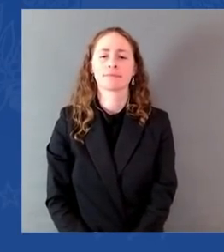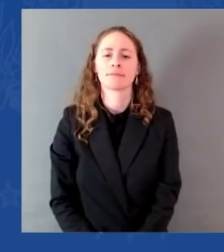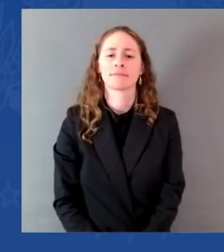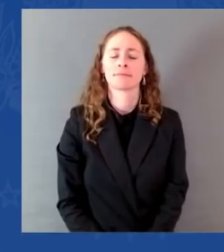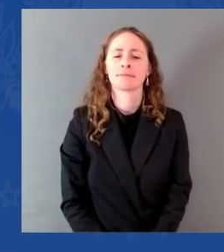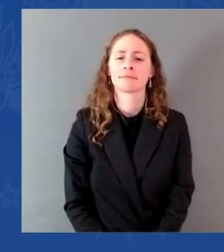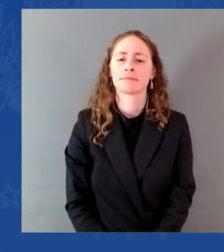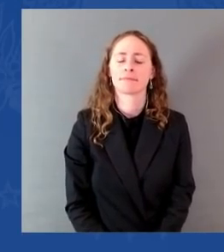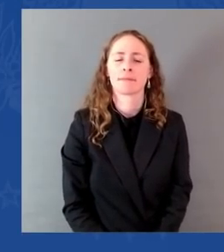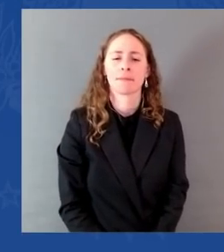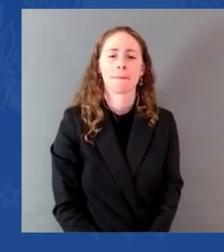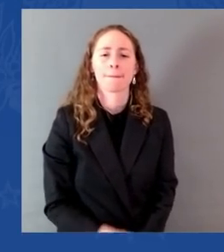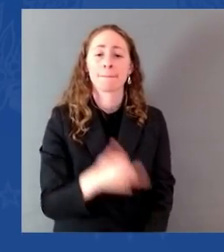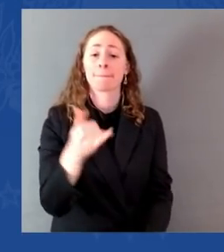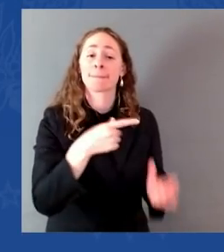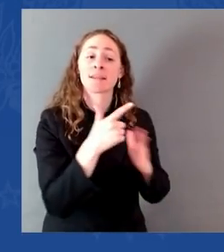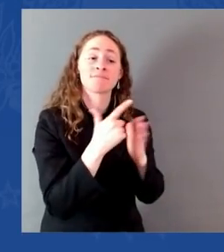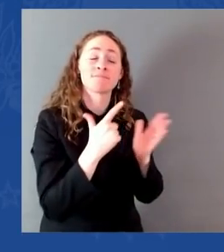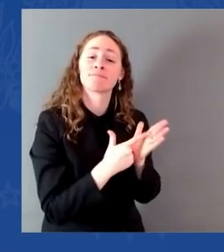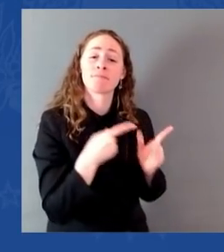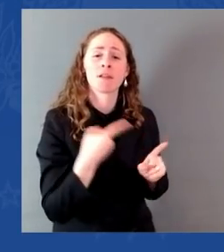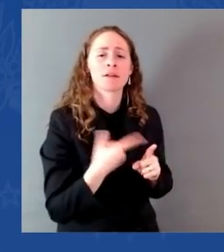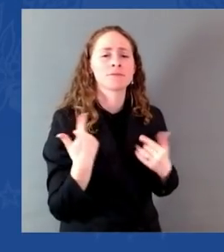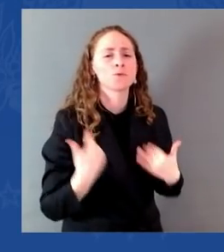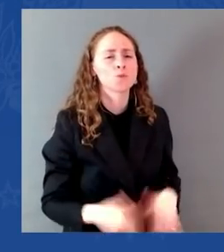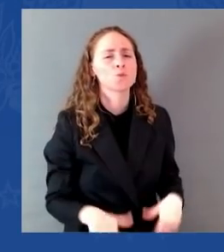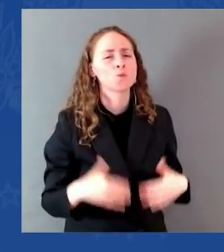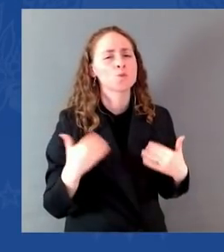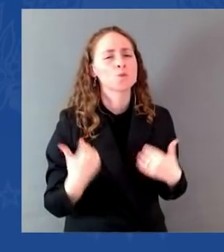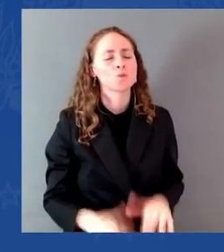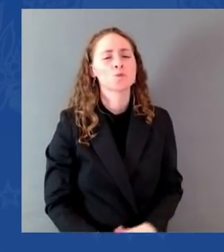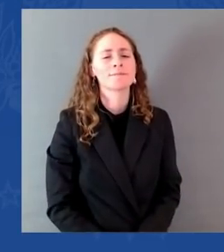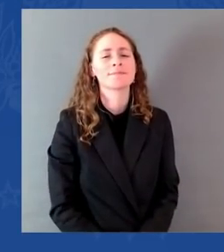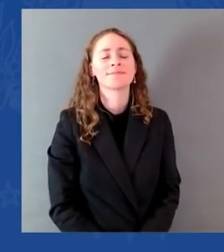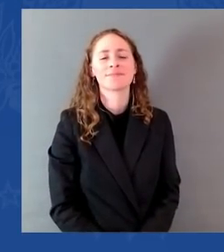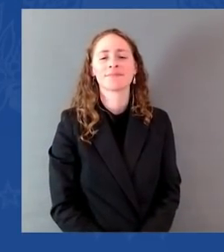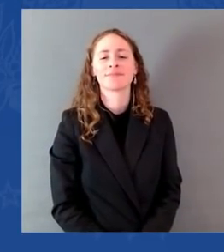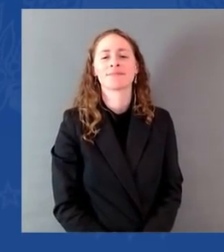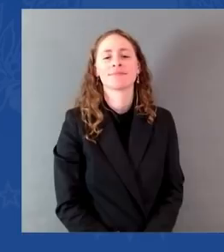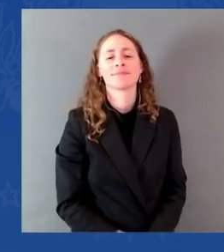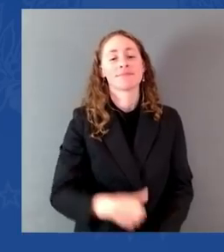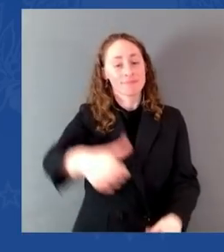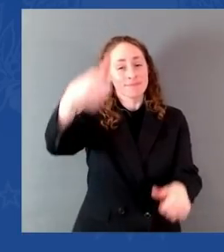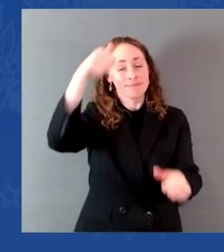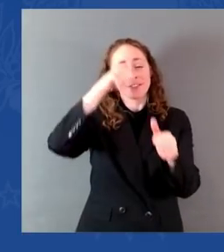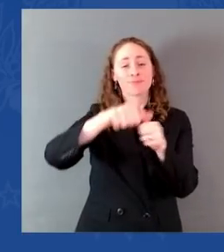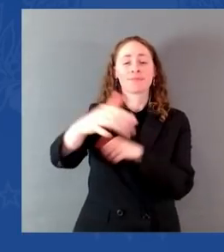I said I was running for three reasons: one, to restore the soul of this country -- a sense of decency and honor.